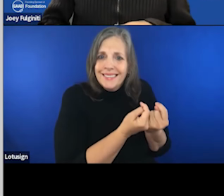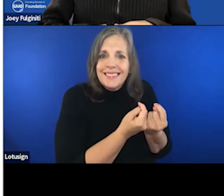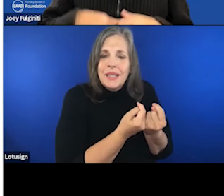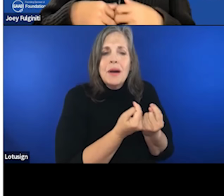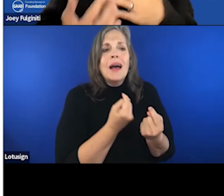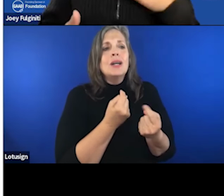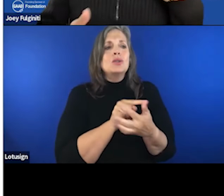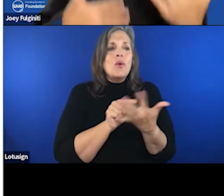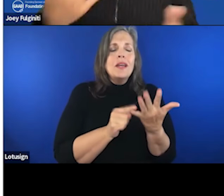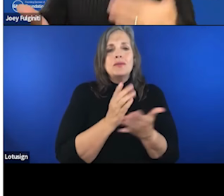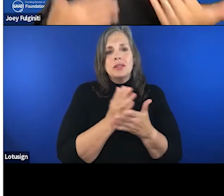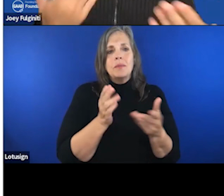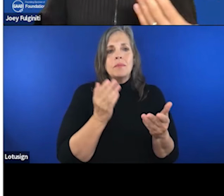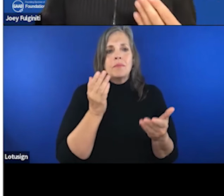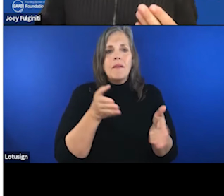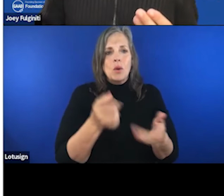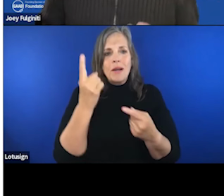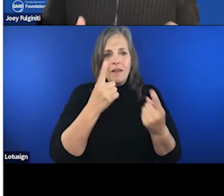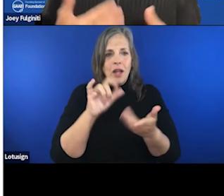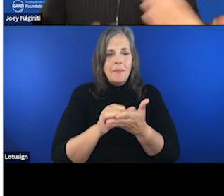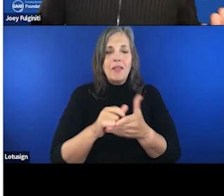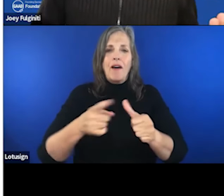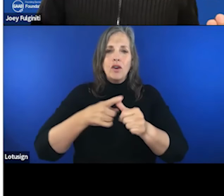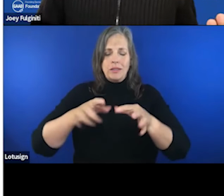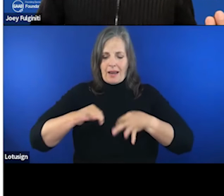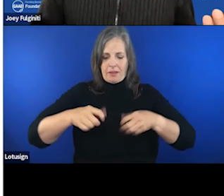the first thing is about explaining it to myself so I can explain it to others so